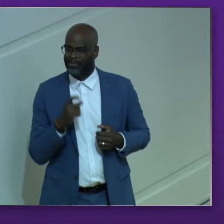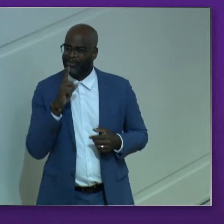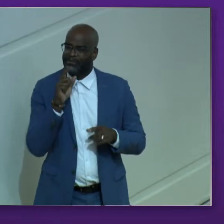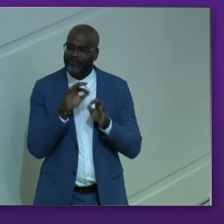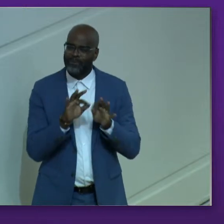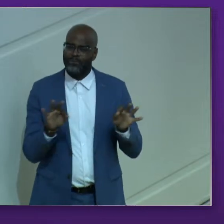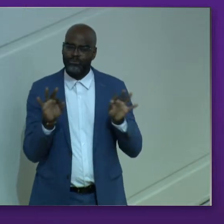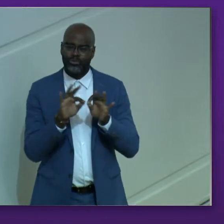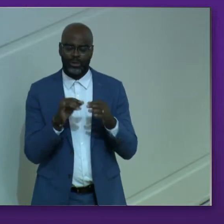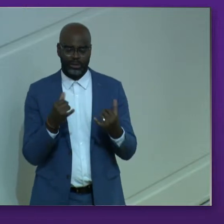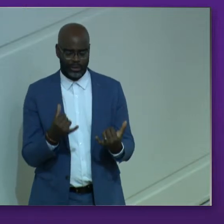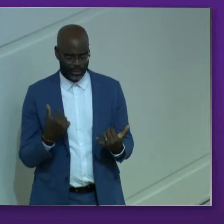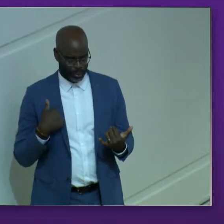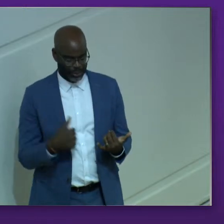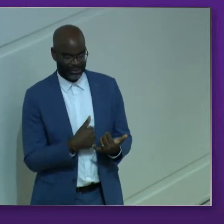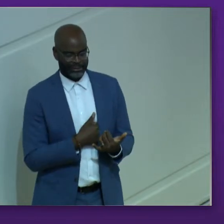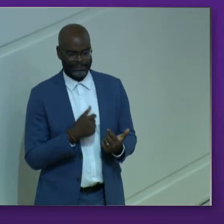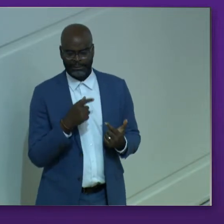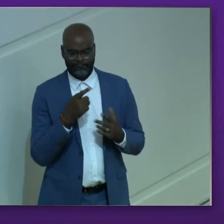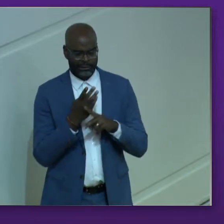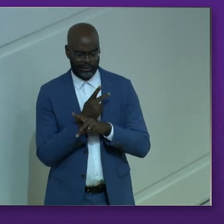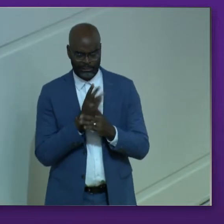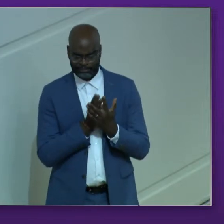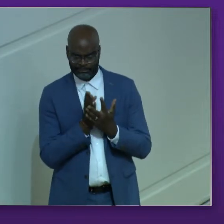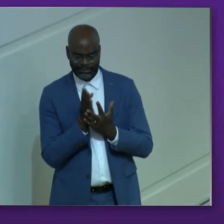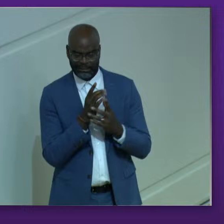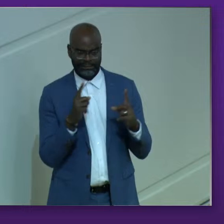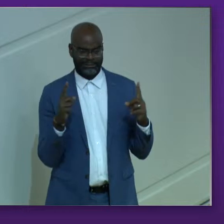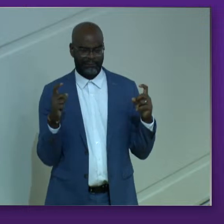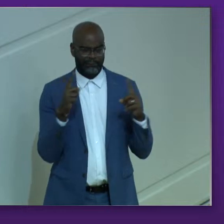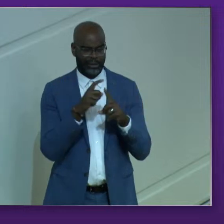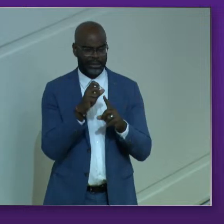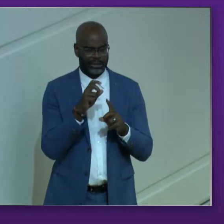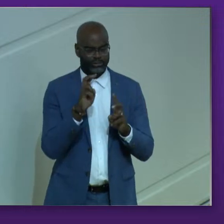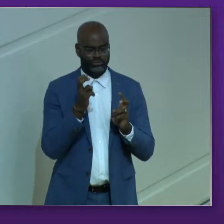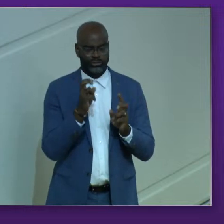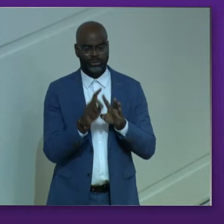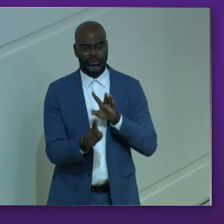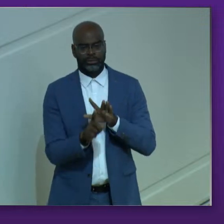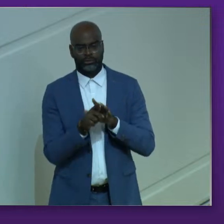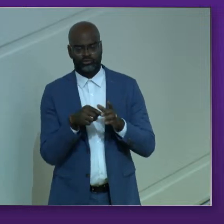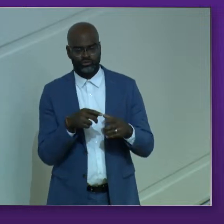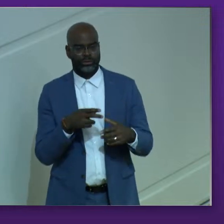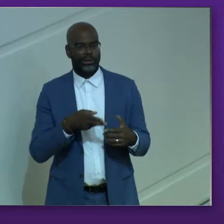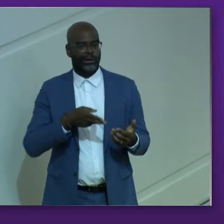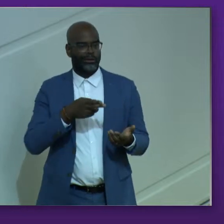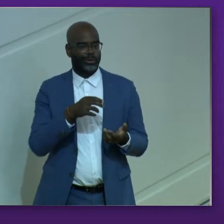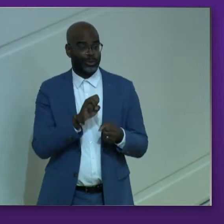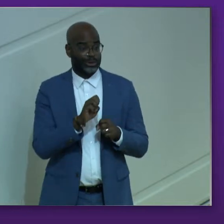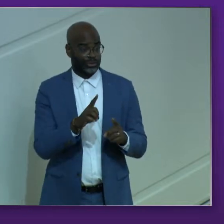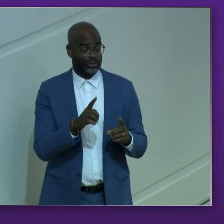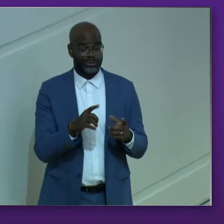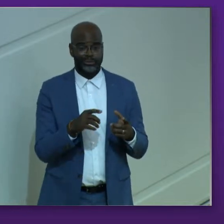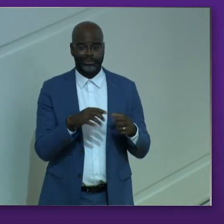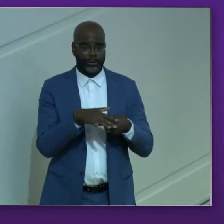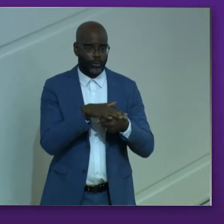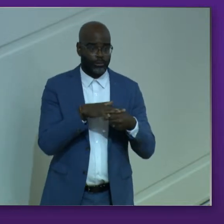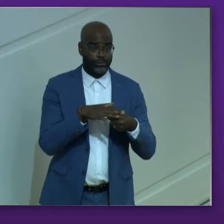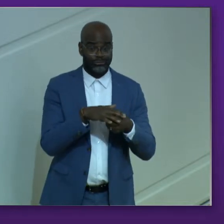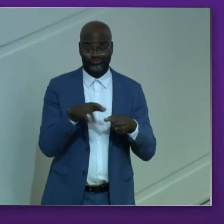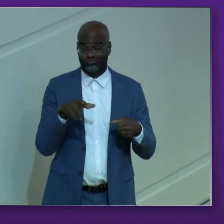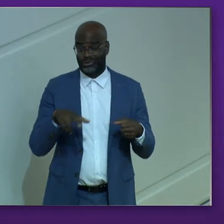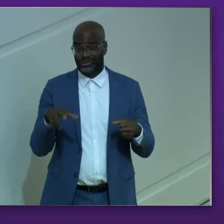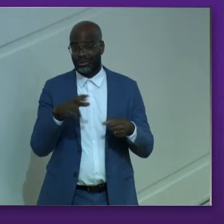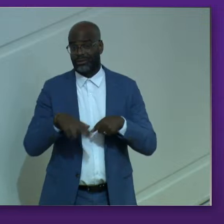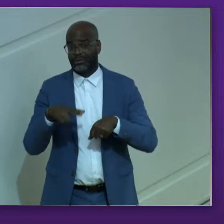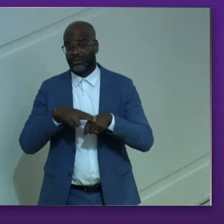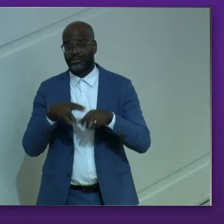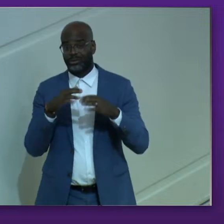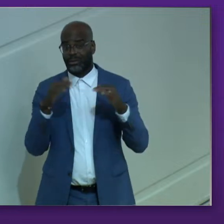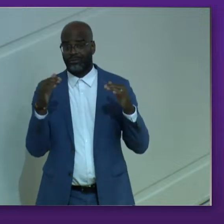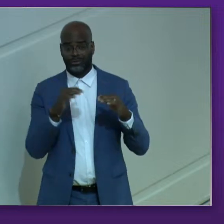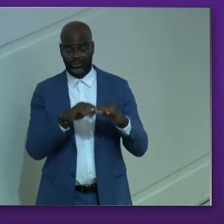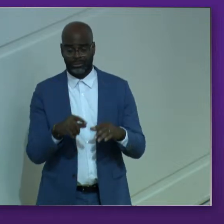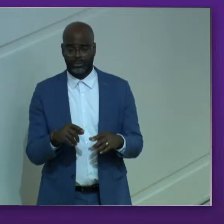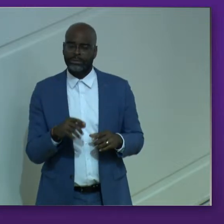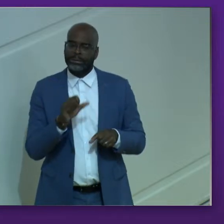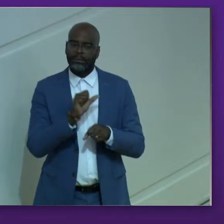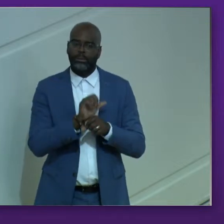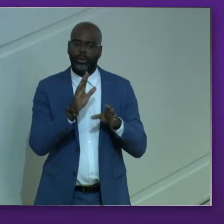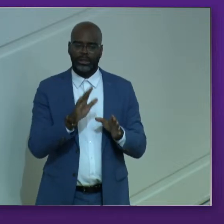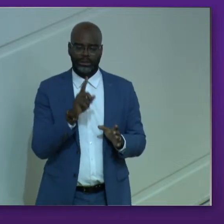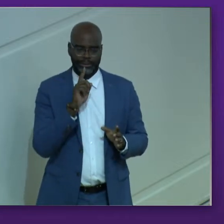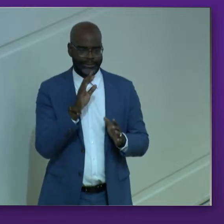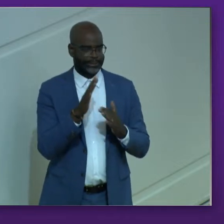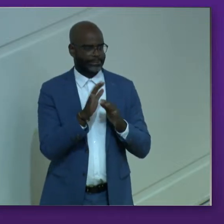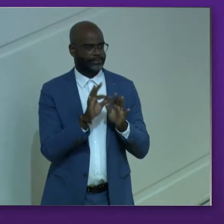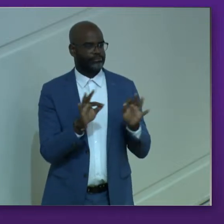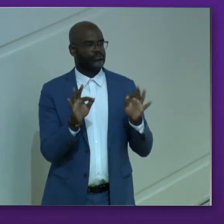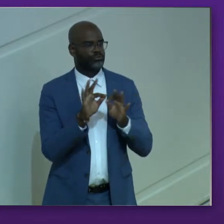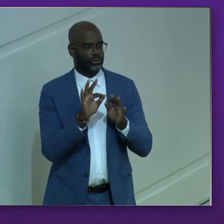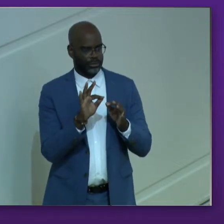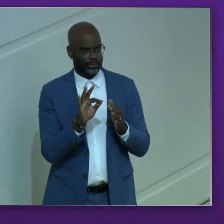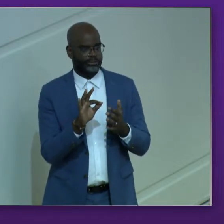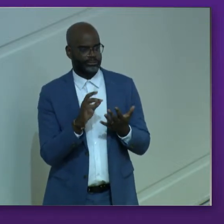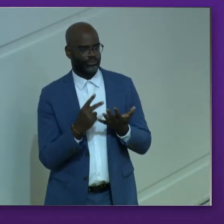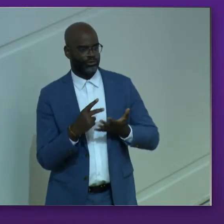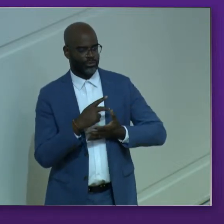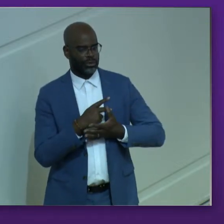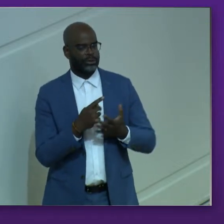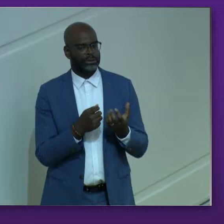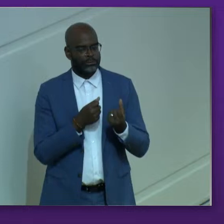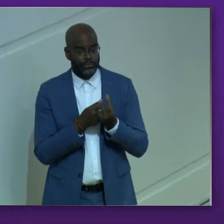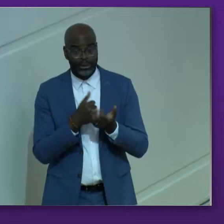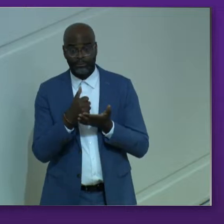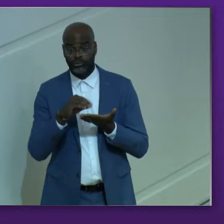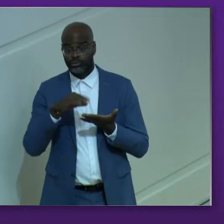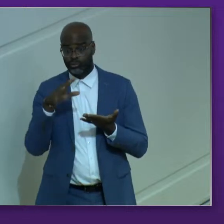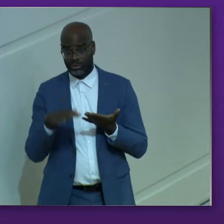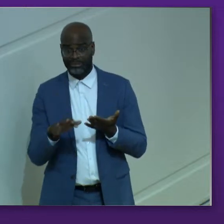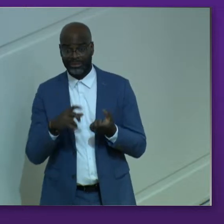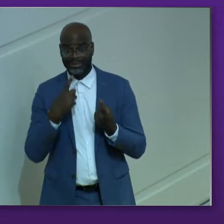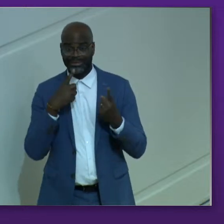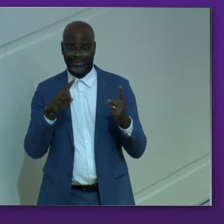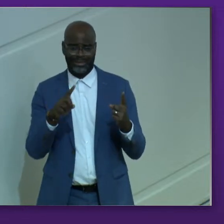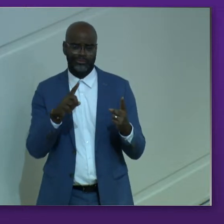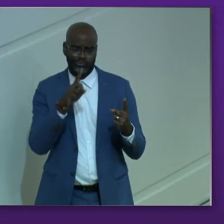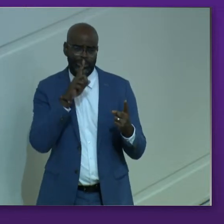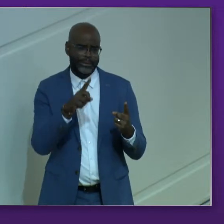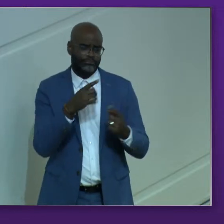STUDENTS AND COLLEAGUES.